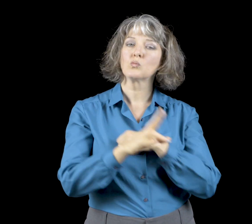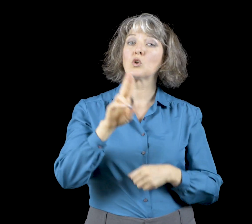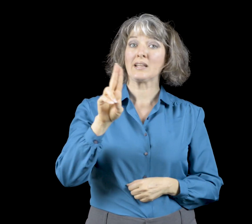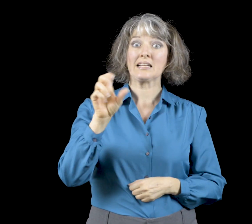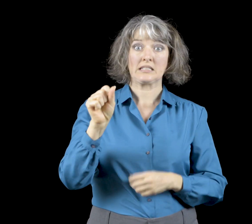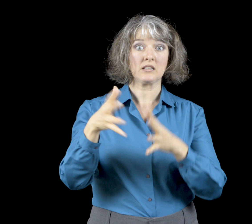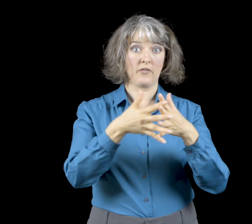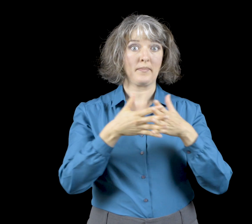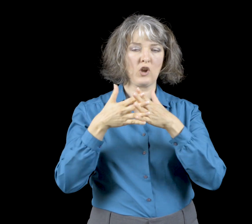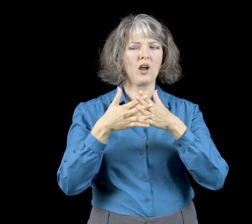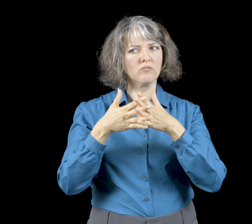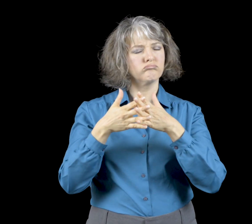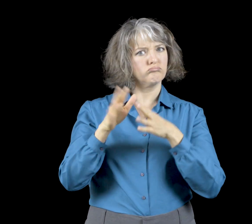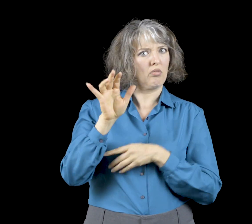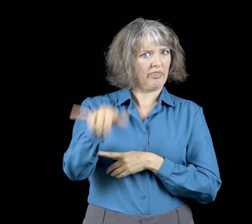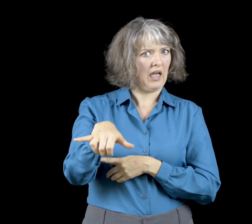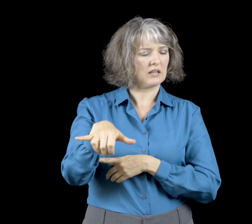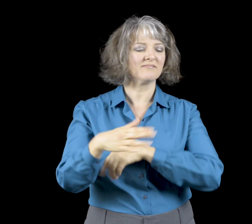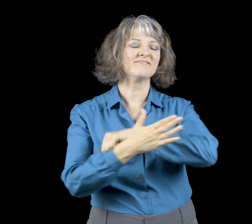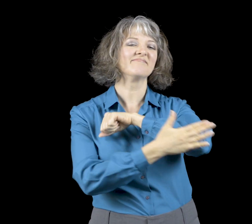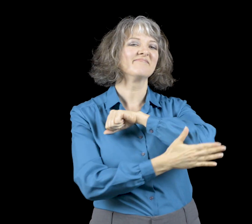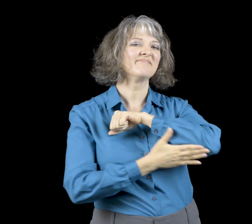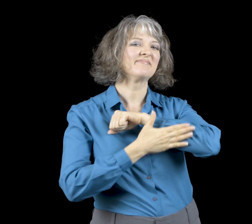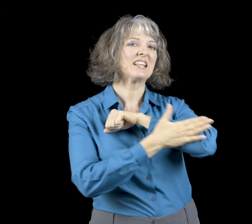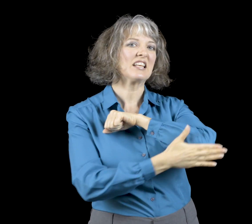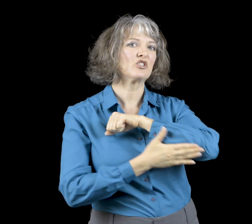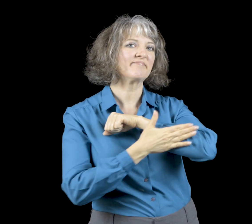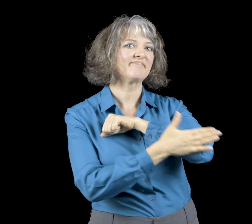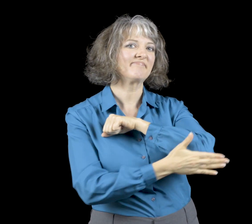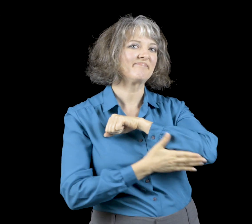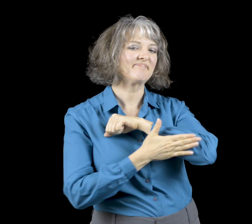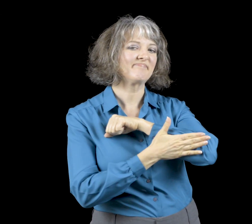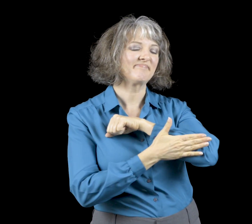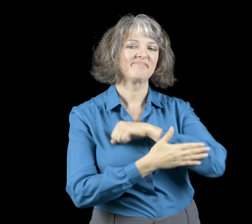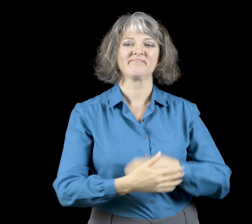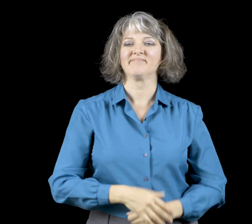USA is a nation or country.